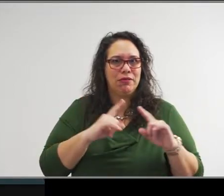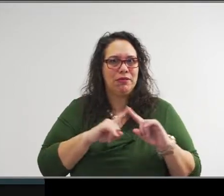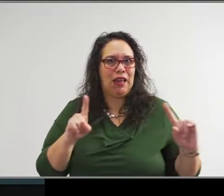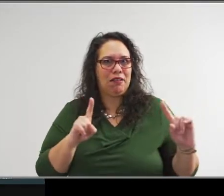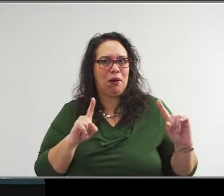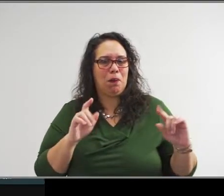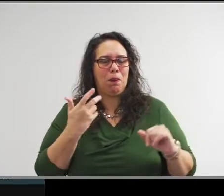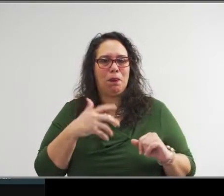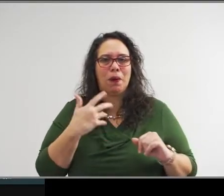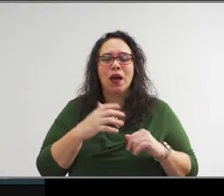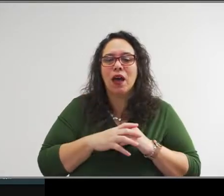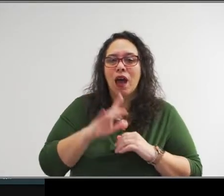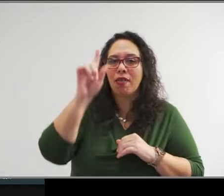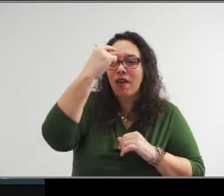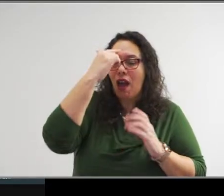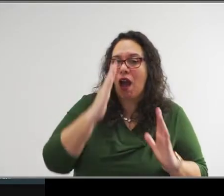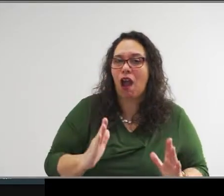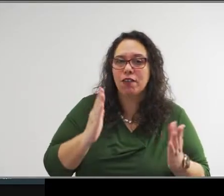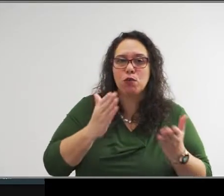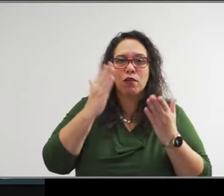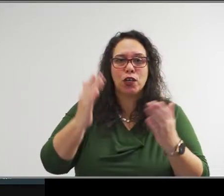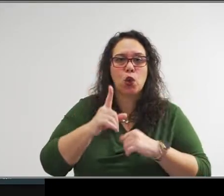The governor also proposed one time funding